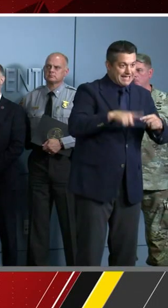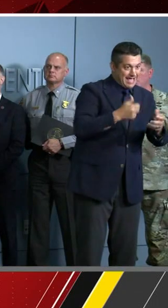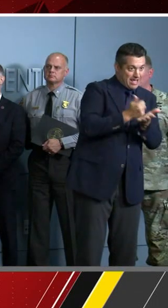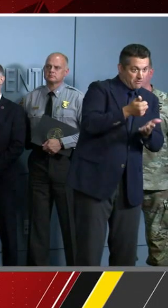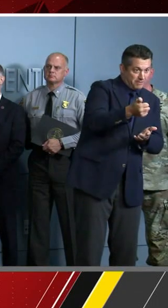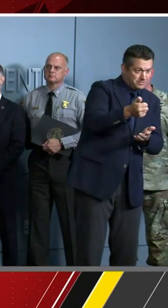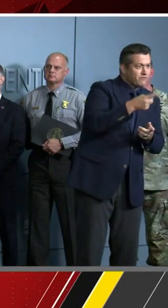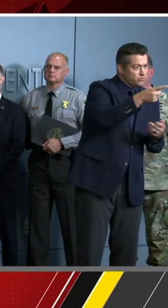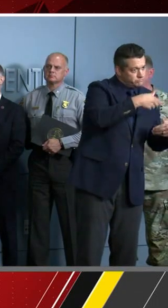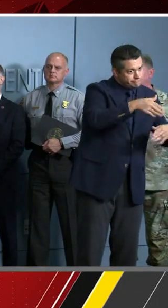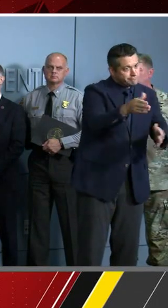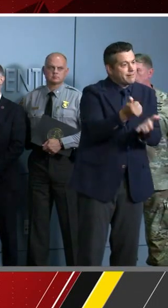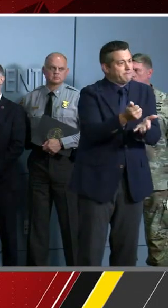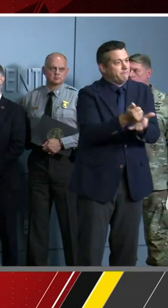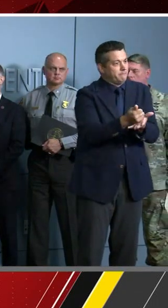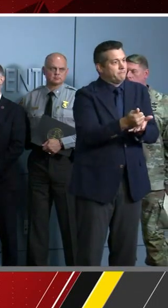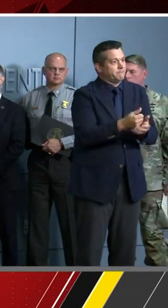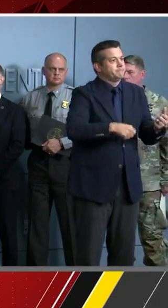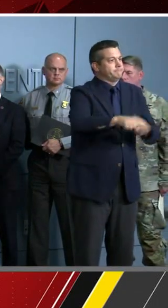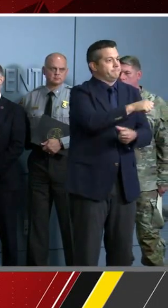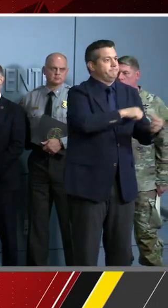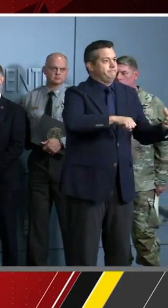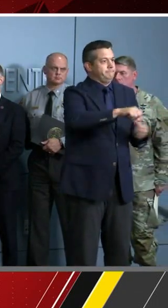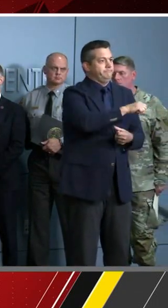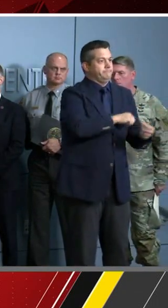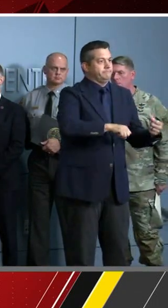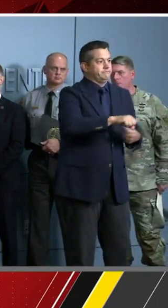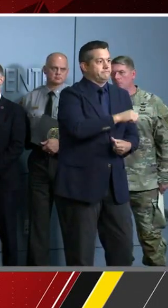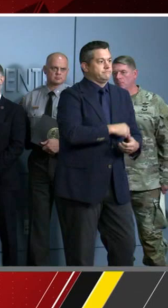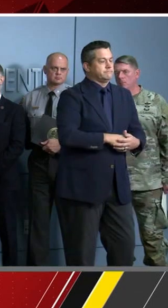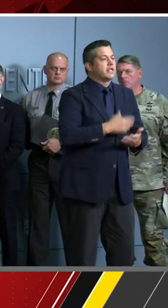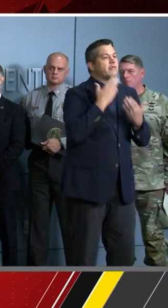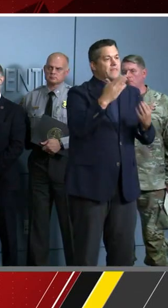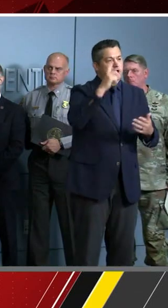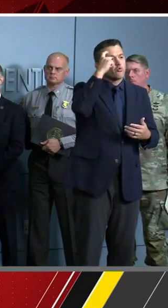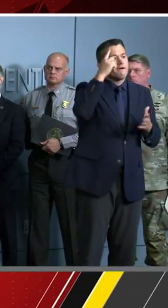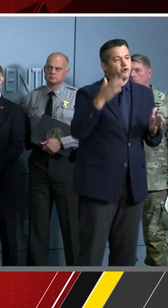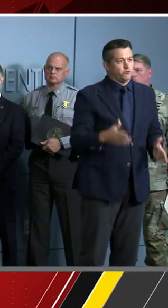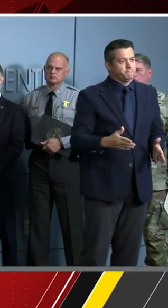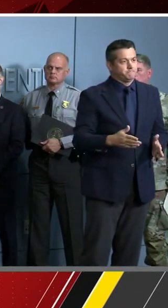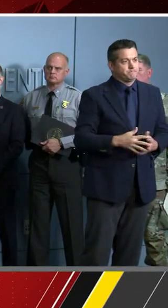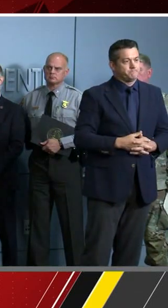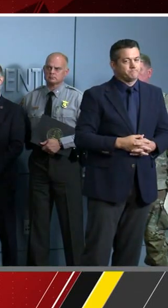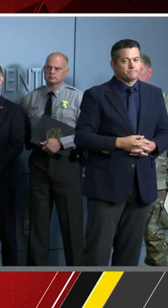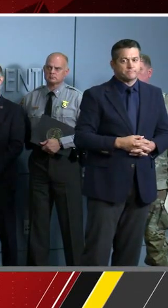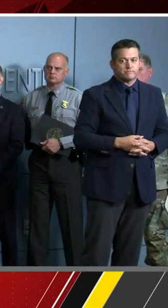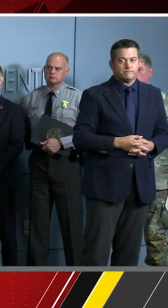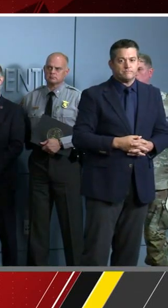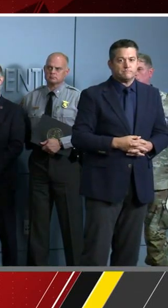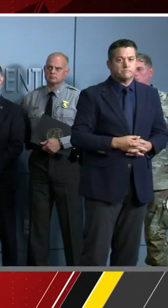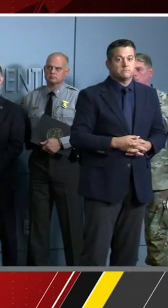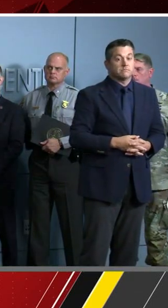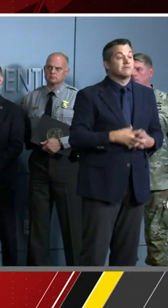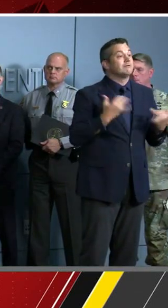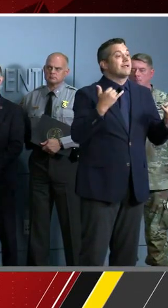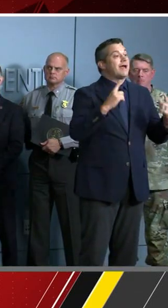Thank you, Governor. Okay. For